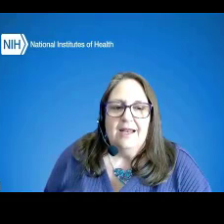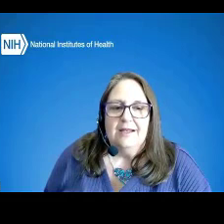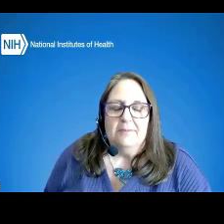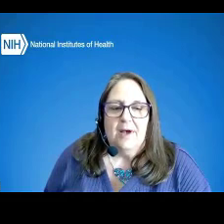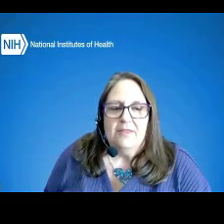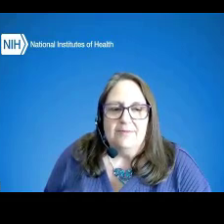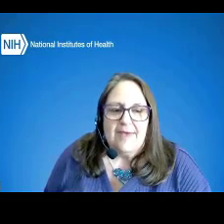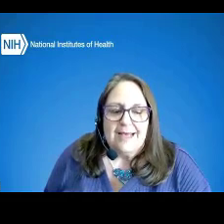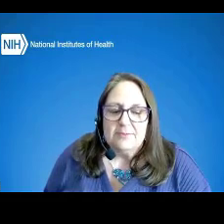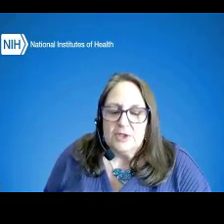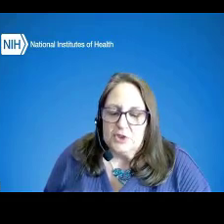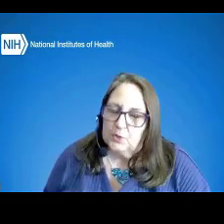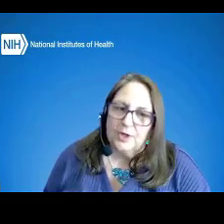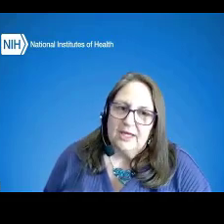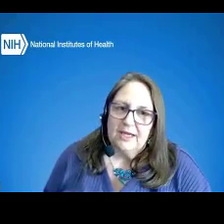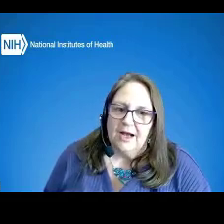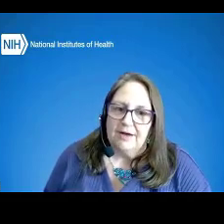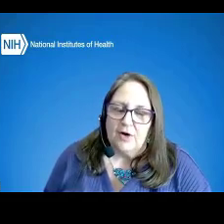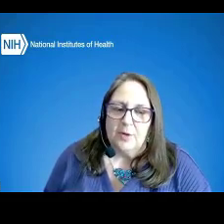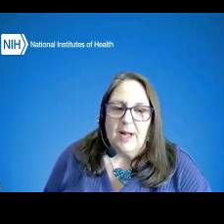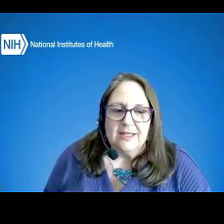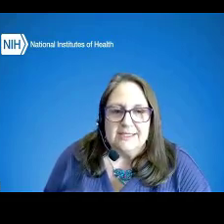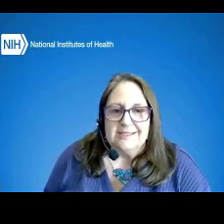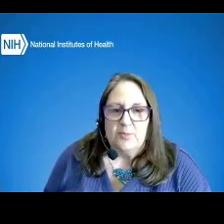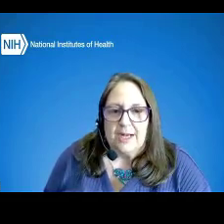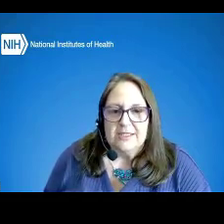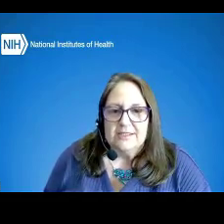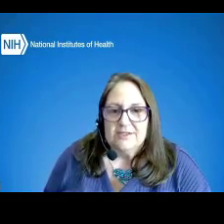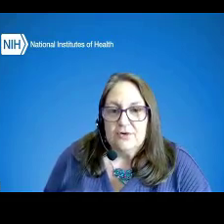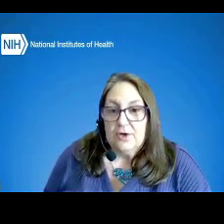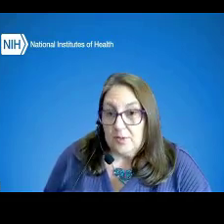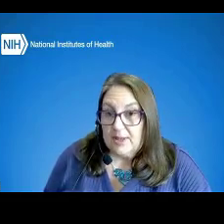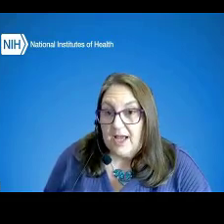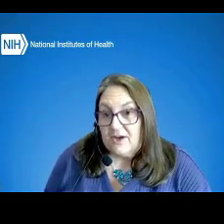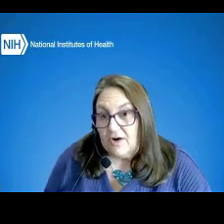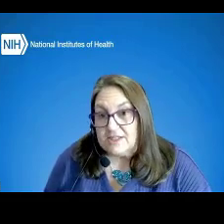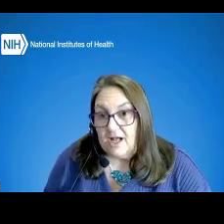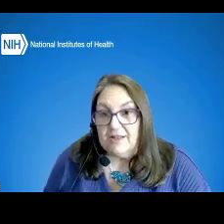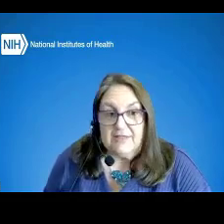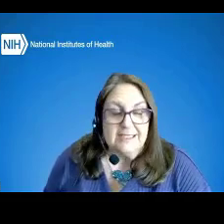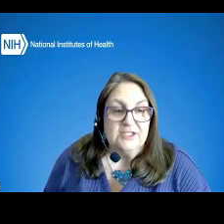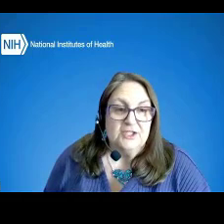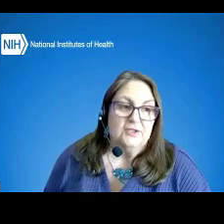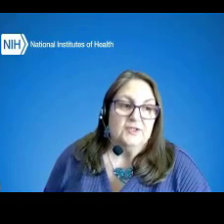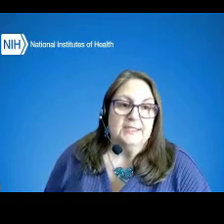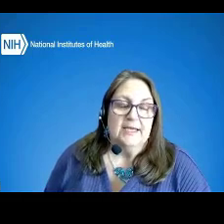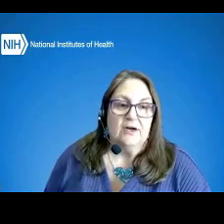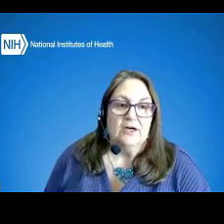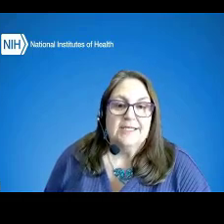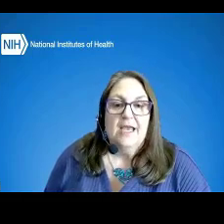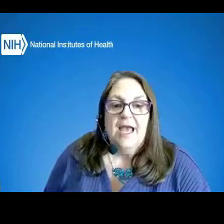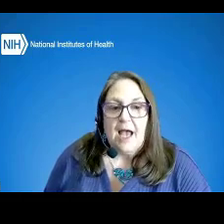And the vast majority of our policies and practices are going to apply across all of these institutes and centers.